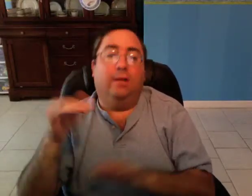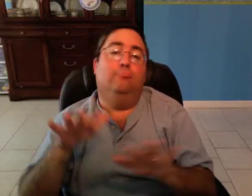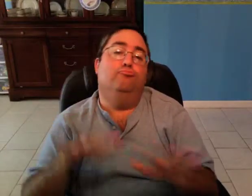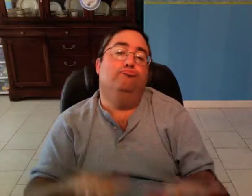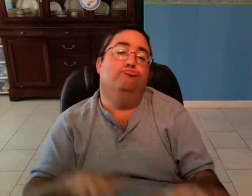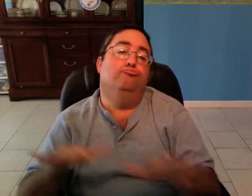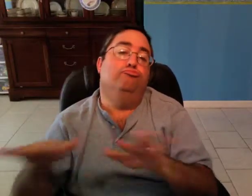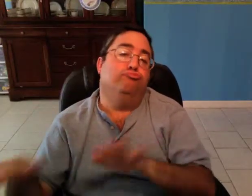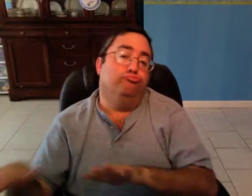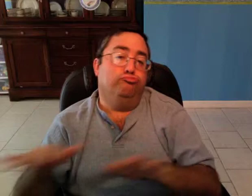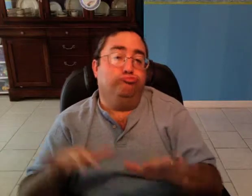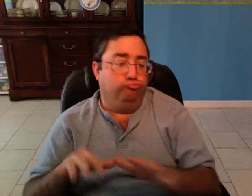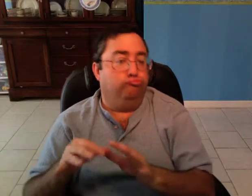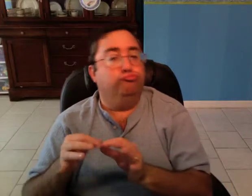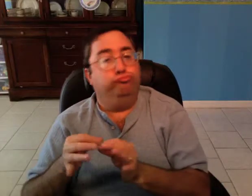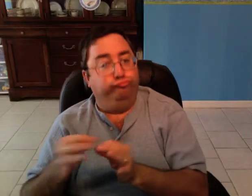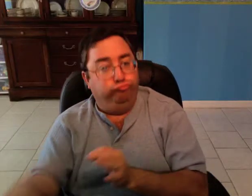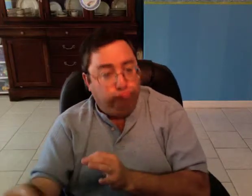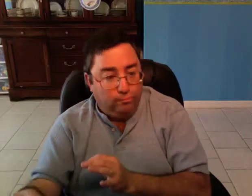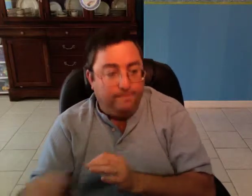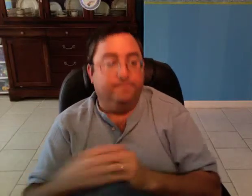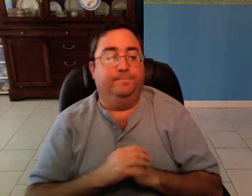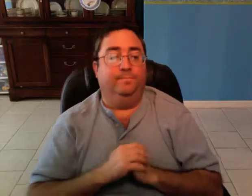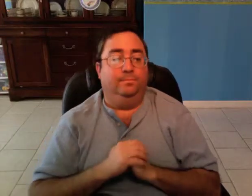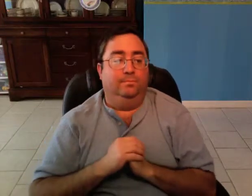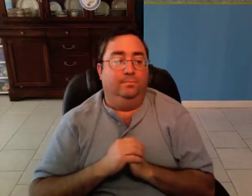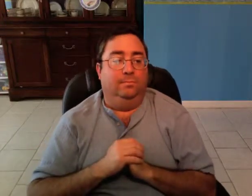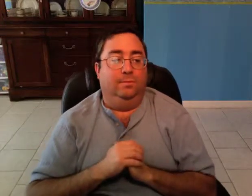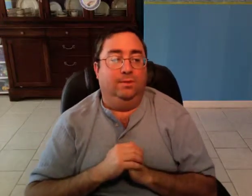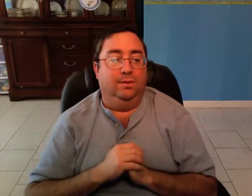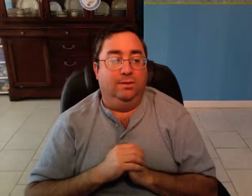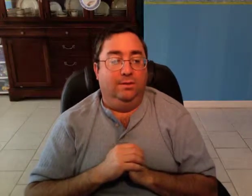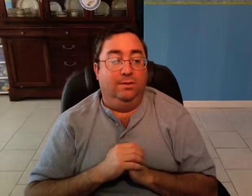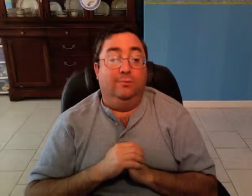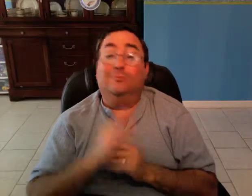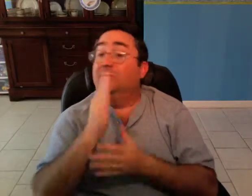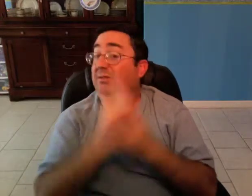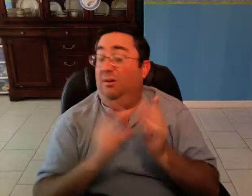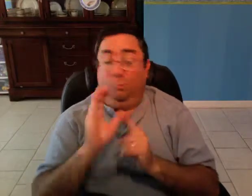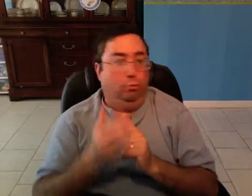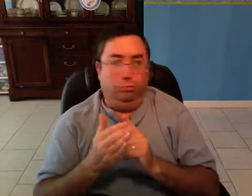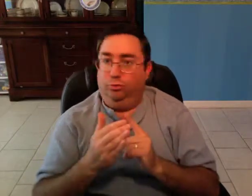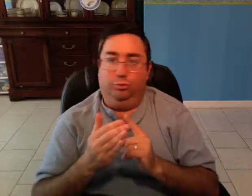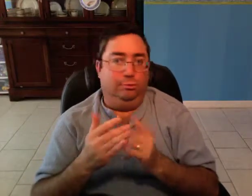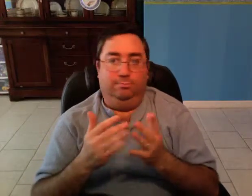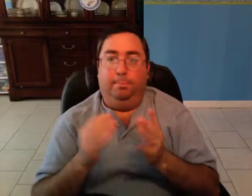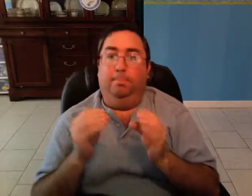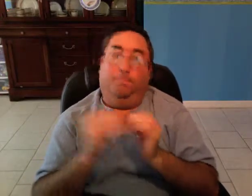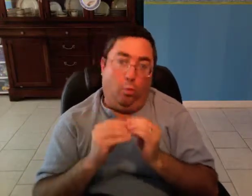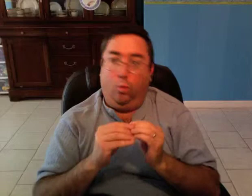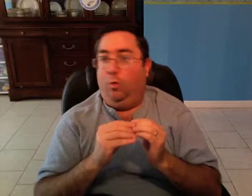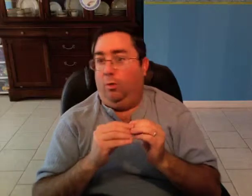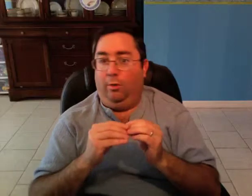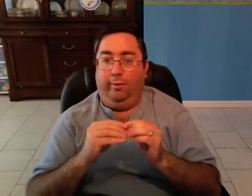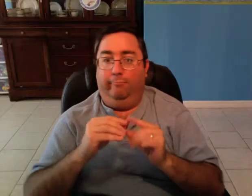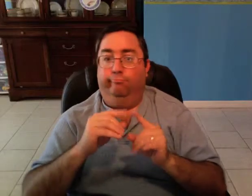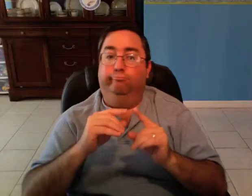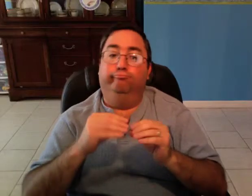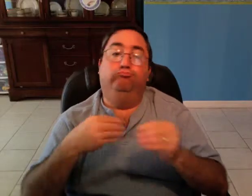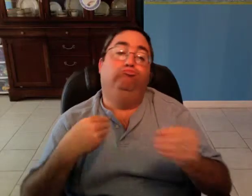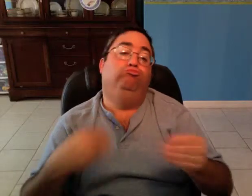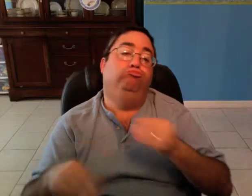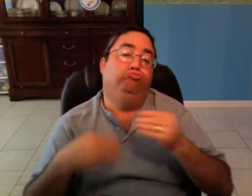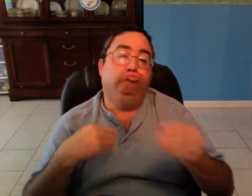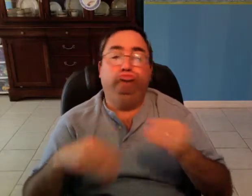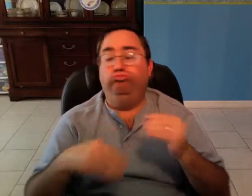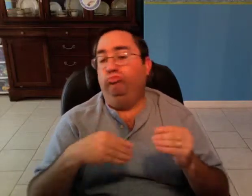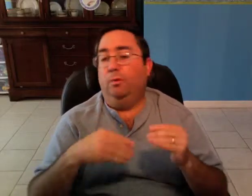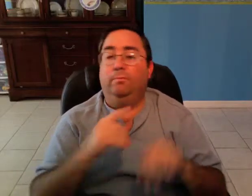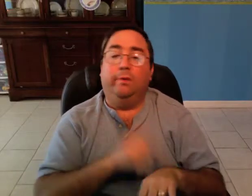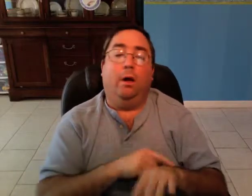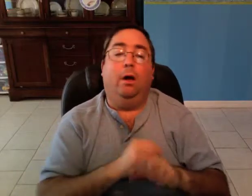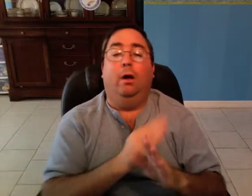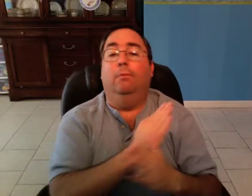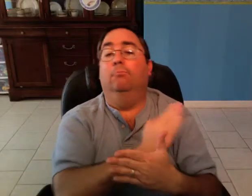Some cultures are more flexible with time --